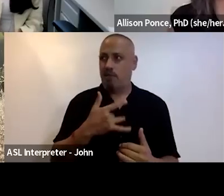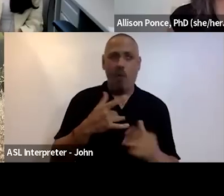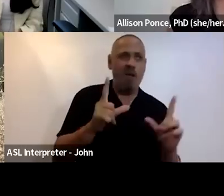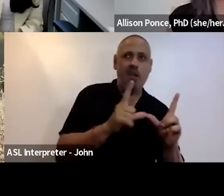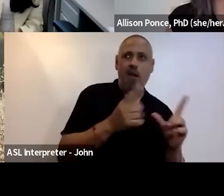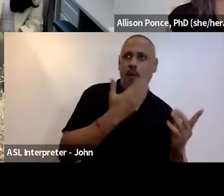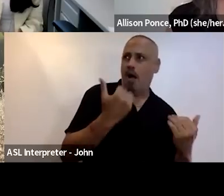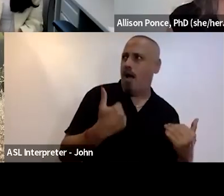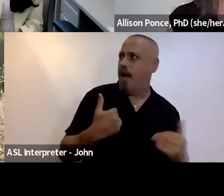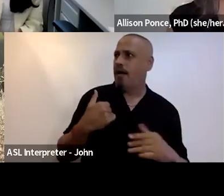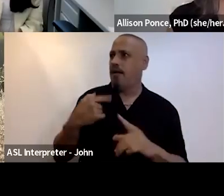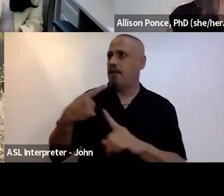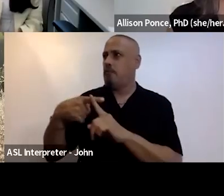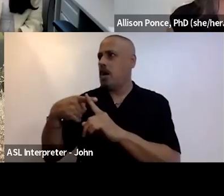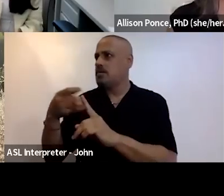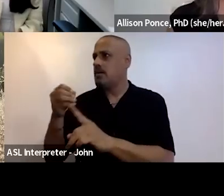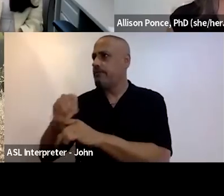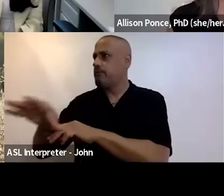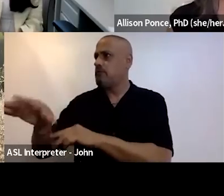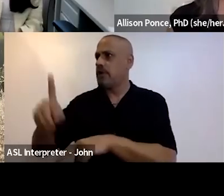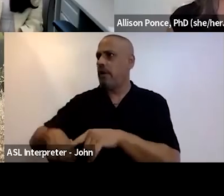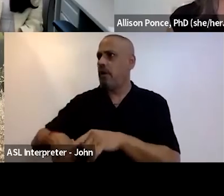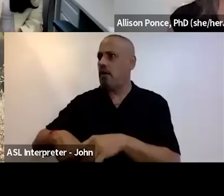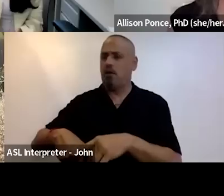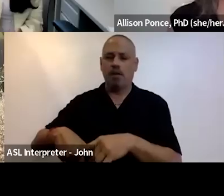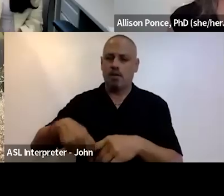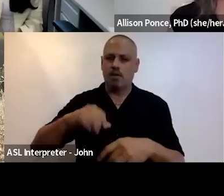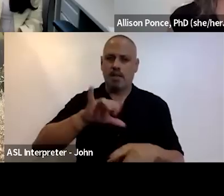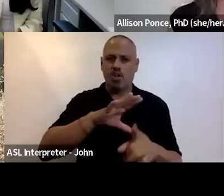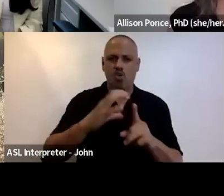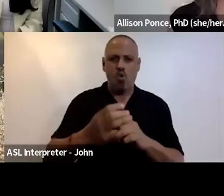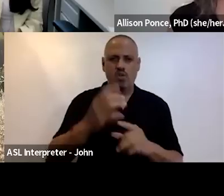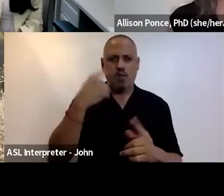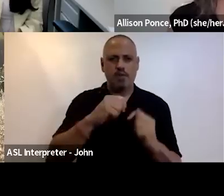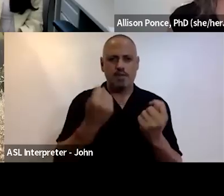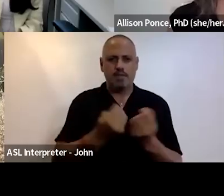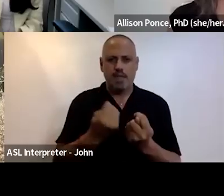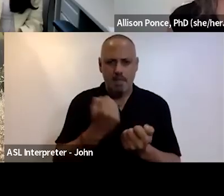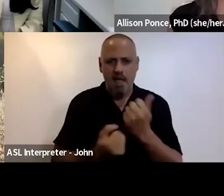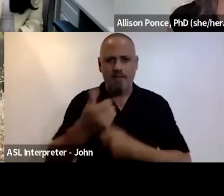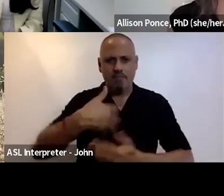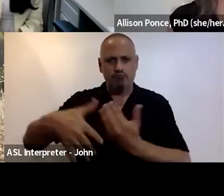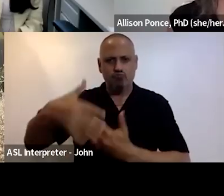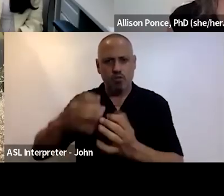then I can't make a positive impact, but trying to create that culture for the team that every interaction is meaningful and important,